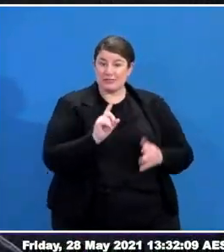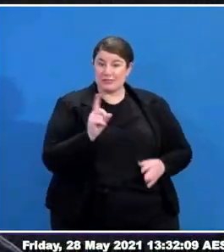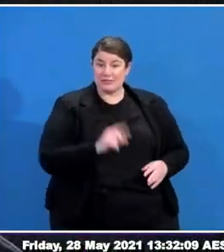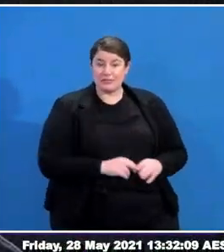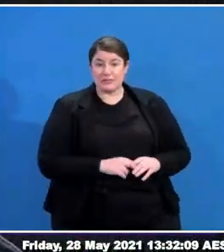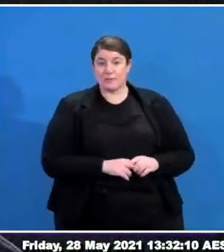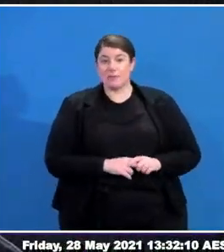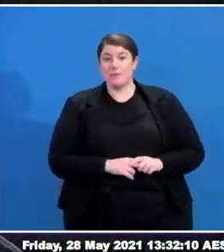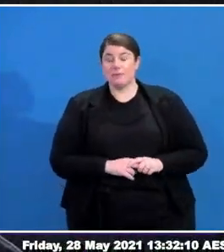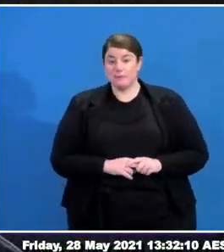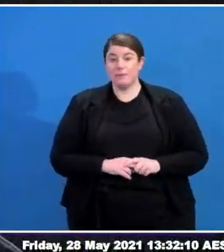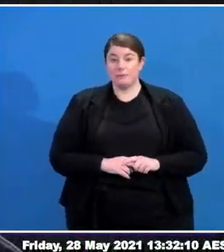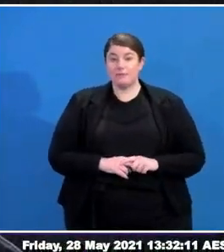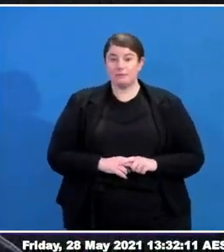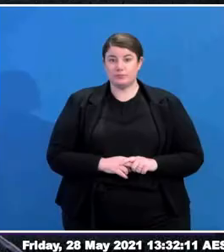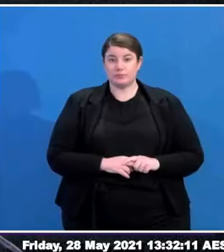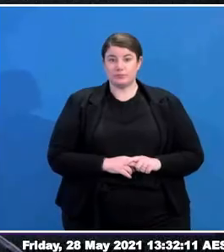MR McNAUGHTON: So, Ms Bennett, it starts with the basis of a planning